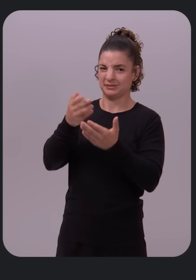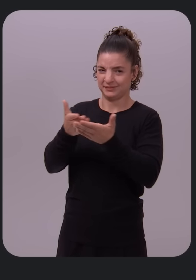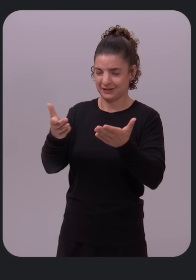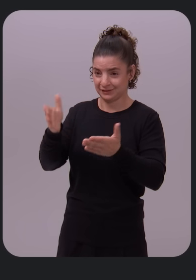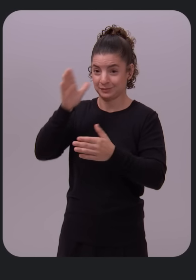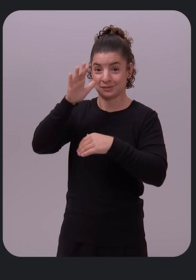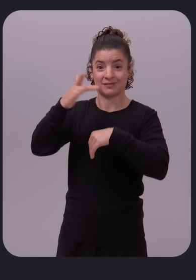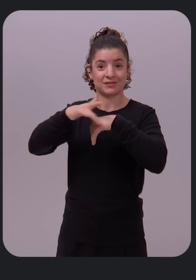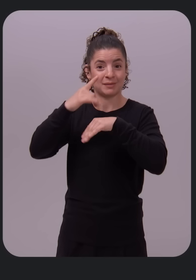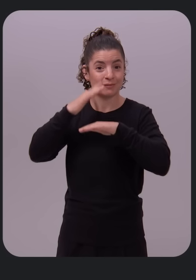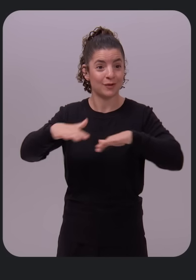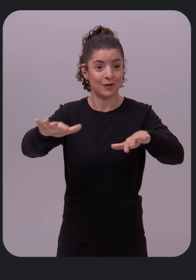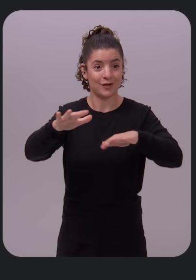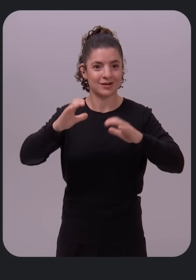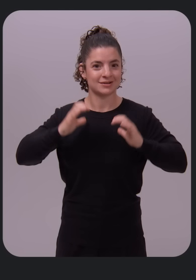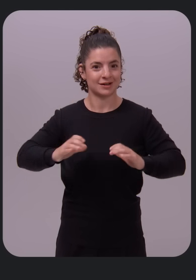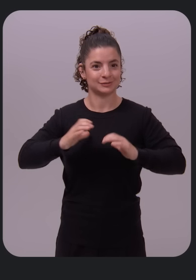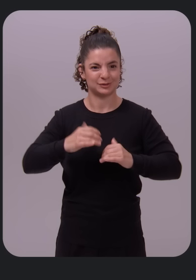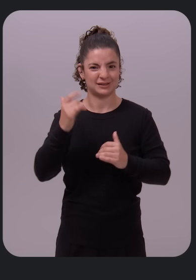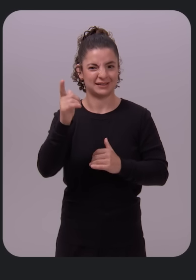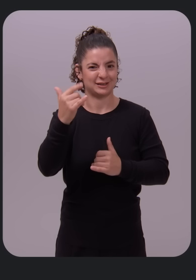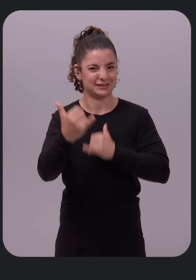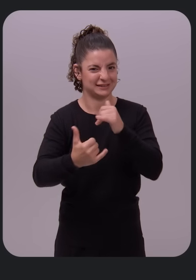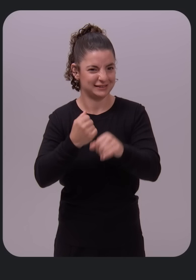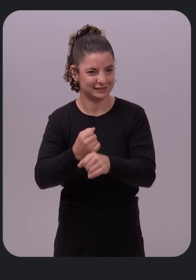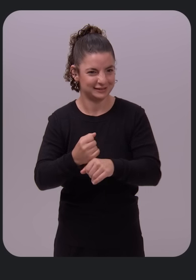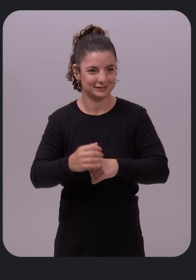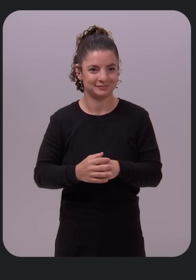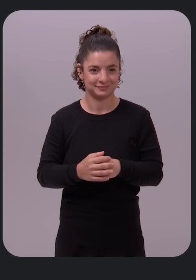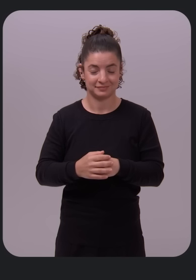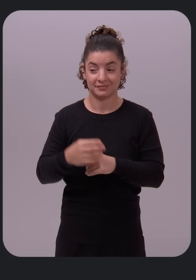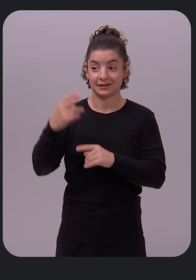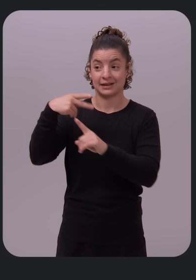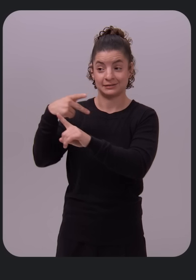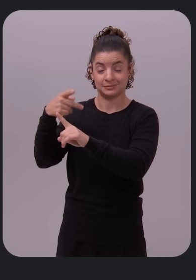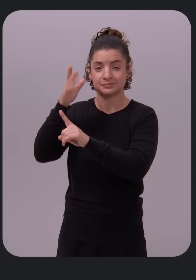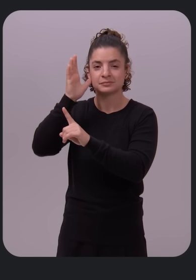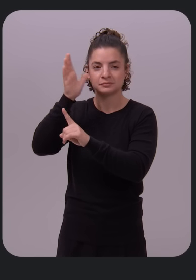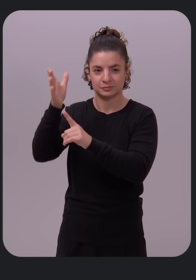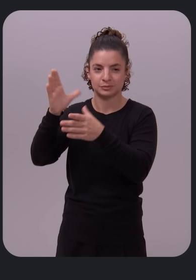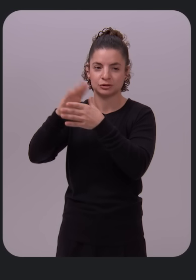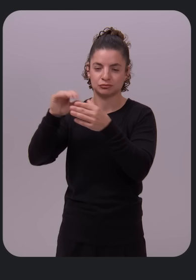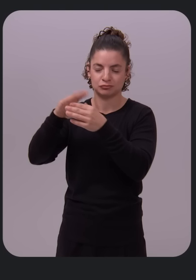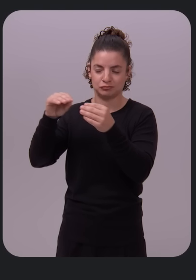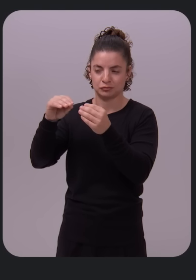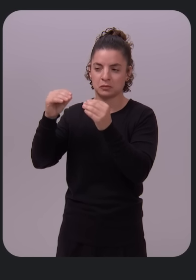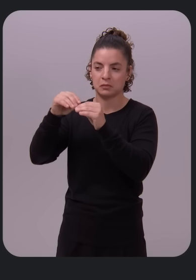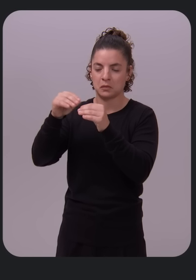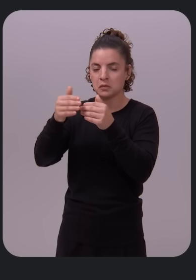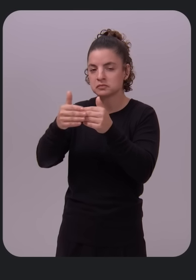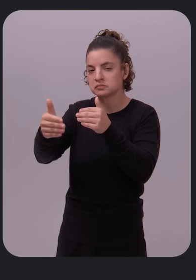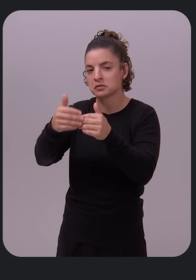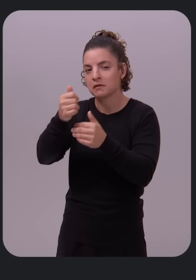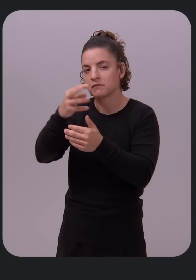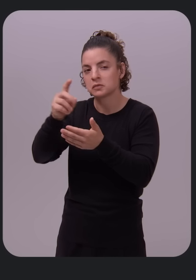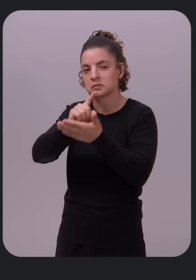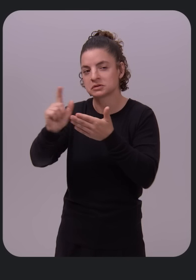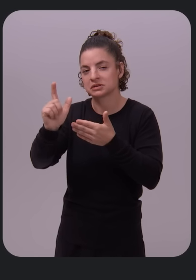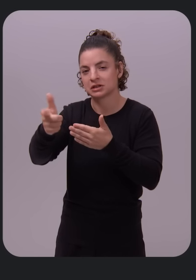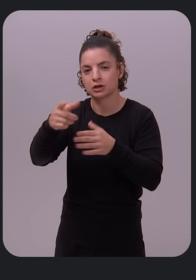will be available for early customers later this year. HP will have a lot more to share a few weeks from now.